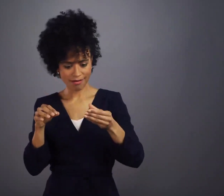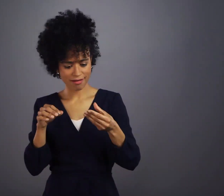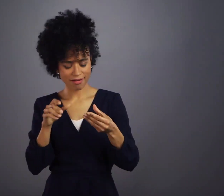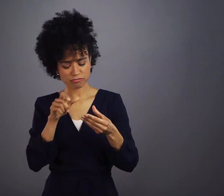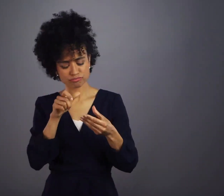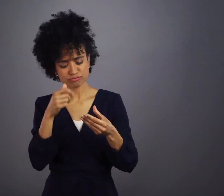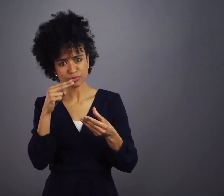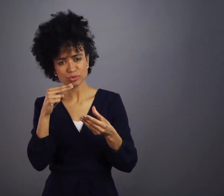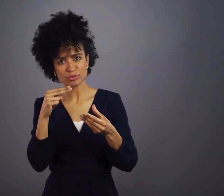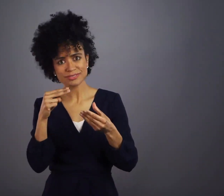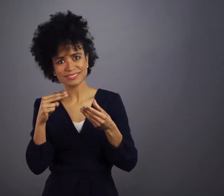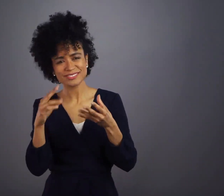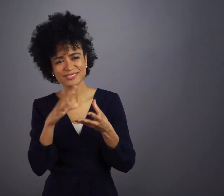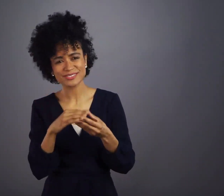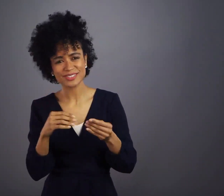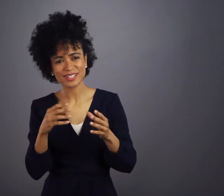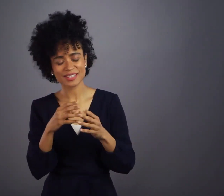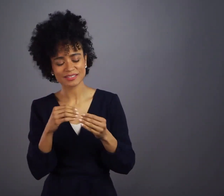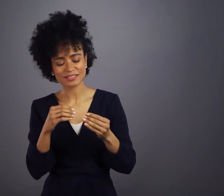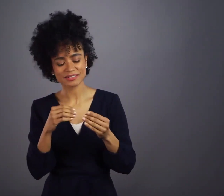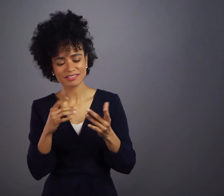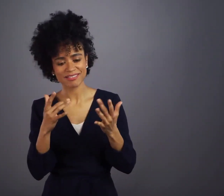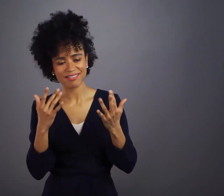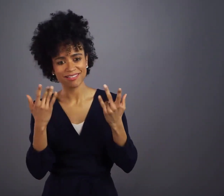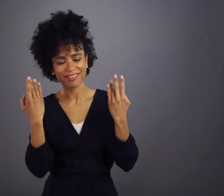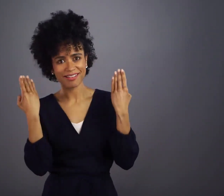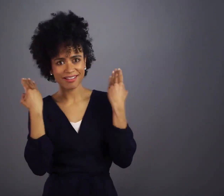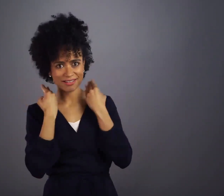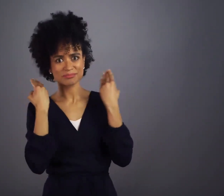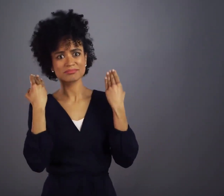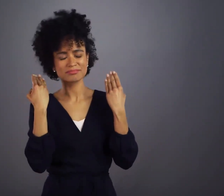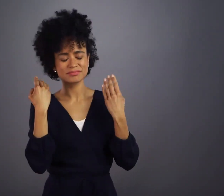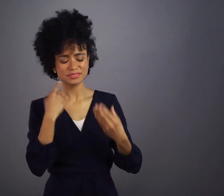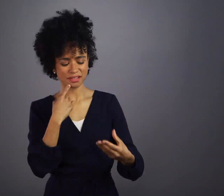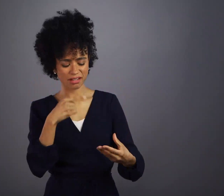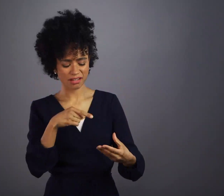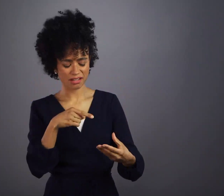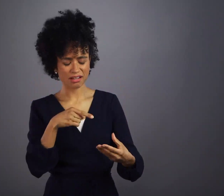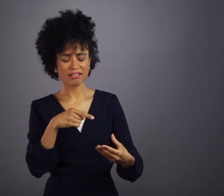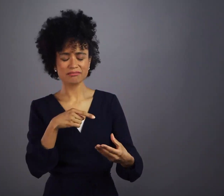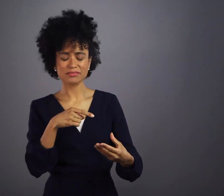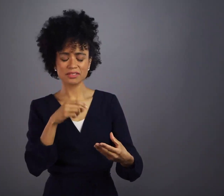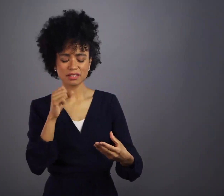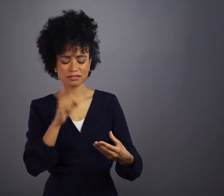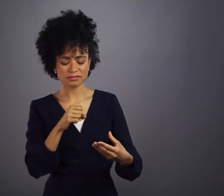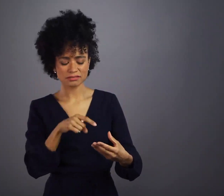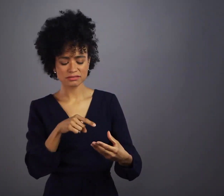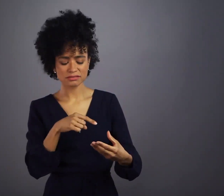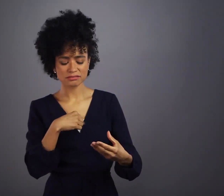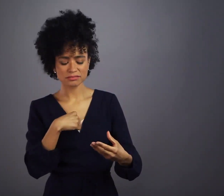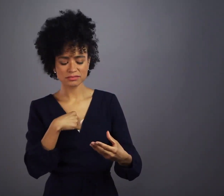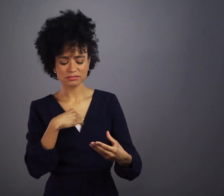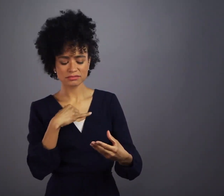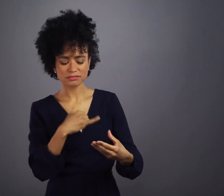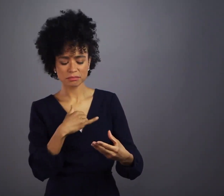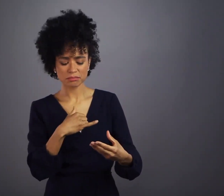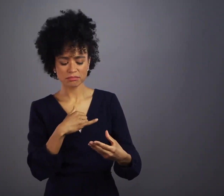and we believe that it is only by fully disclosing ourselves and our problems that they will be persuaded to say,